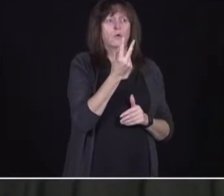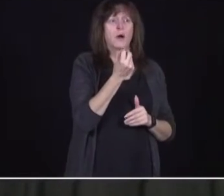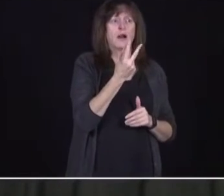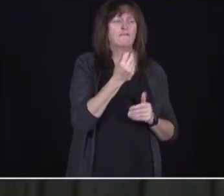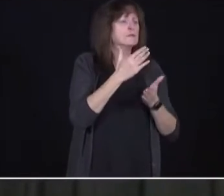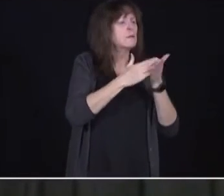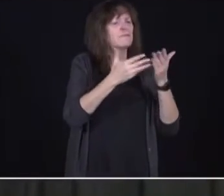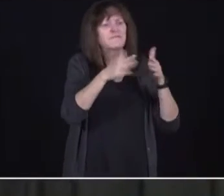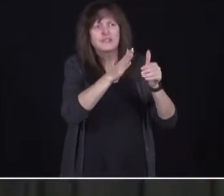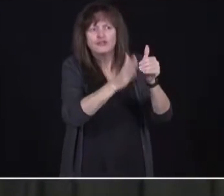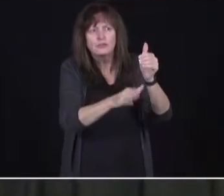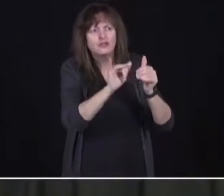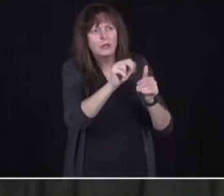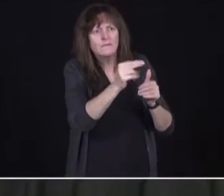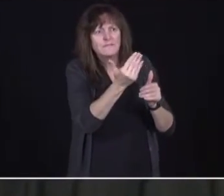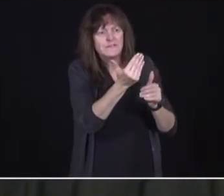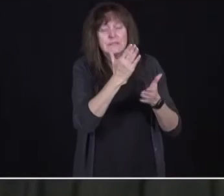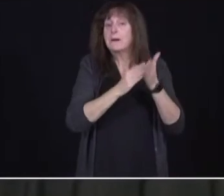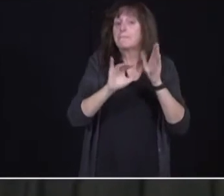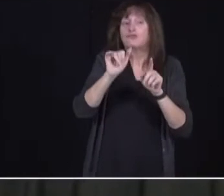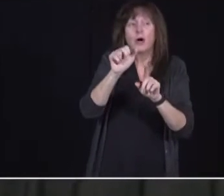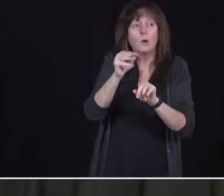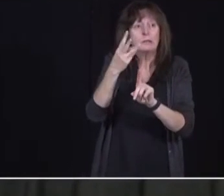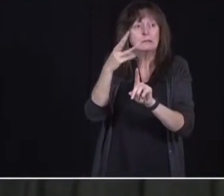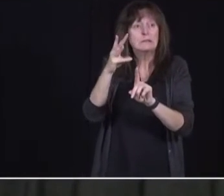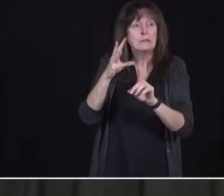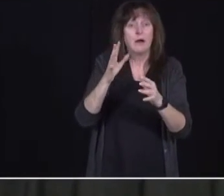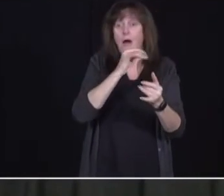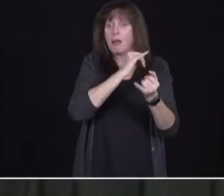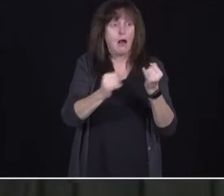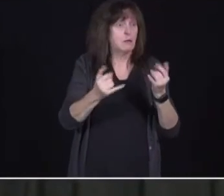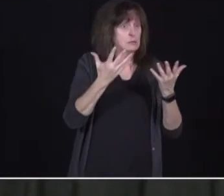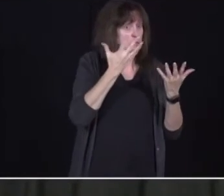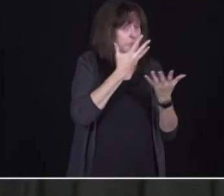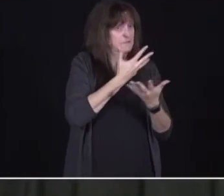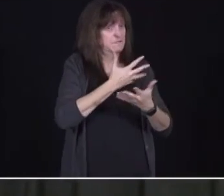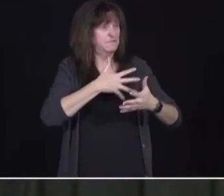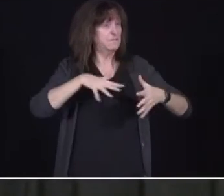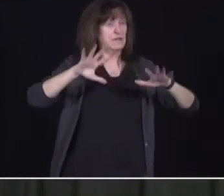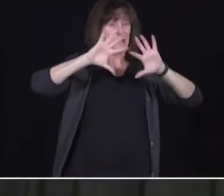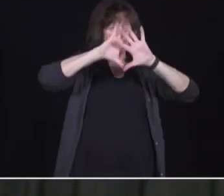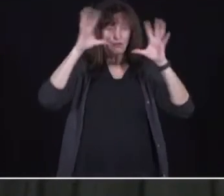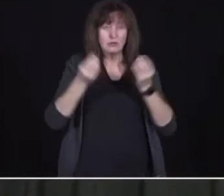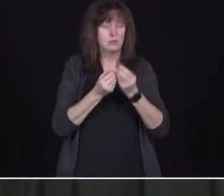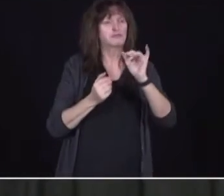others 15 of January and 16 the January and the last one by 18 of January we believe.